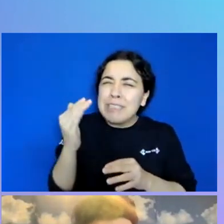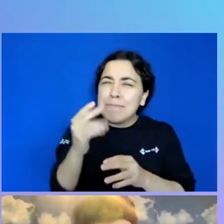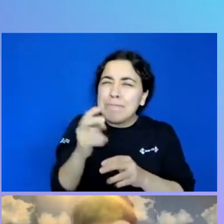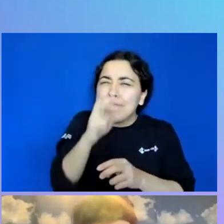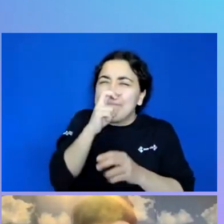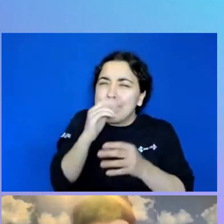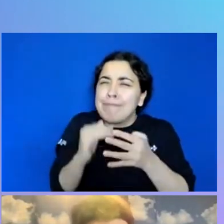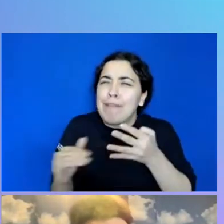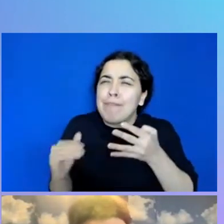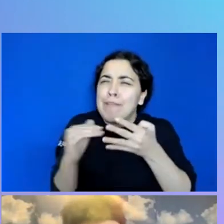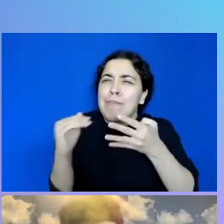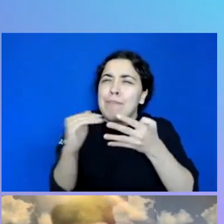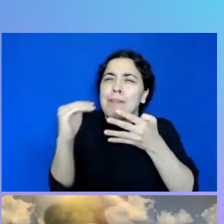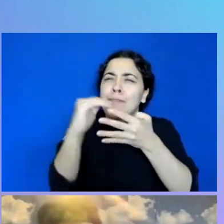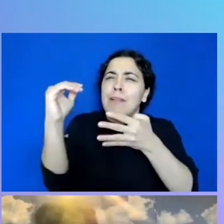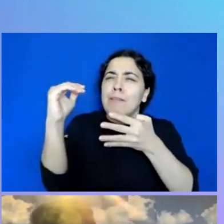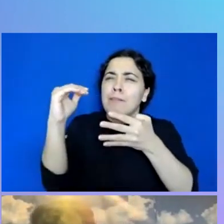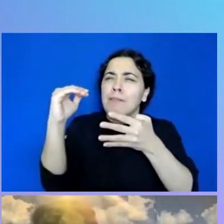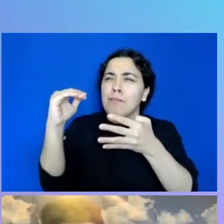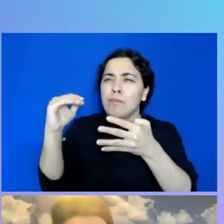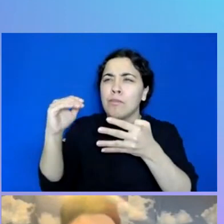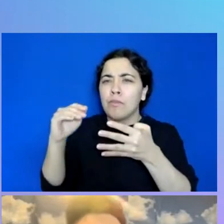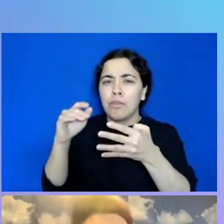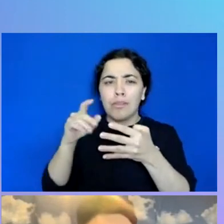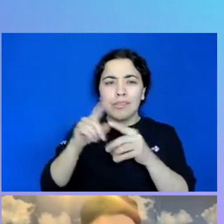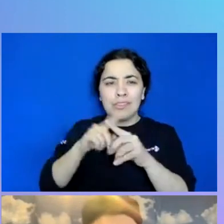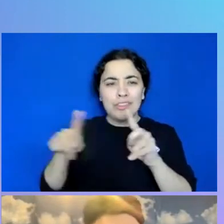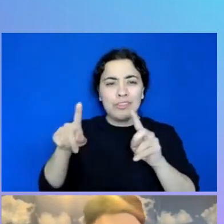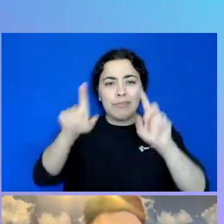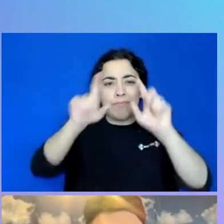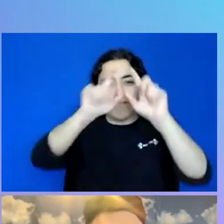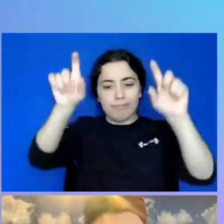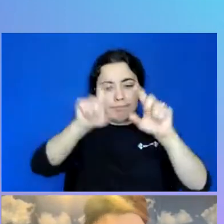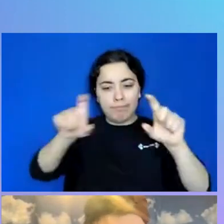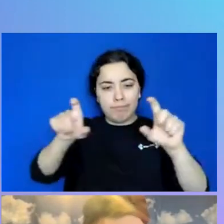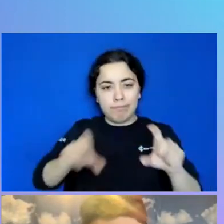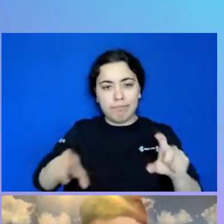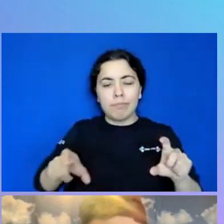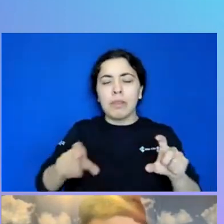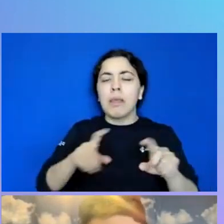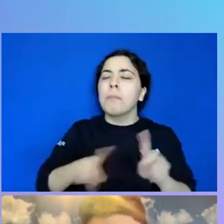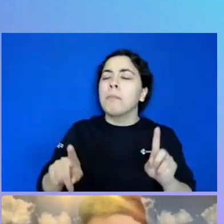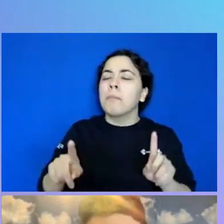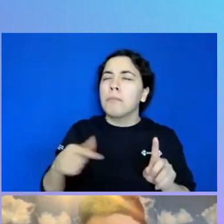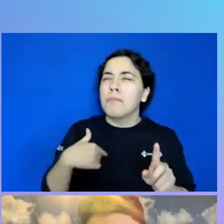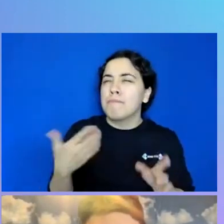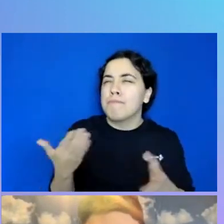of levels that then you apply to a lot of different columns. But what I would like to put forward